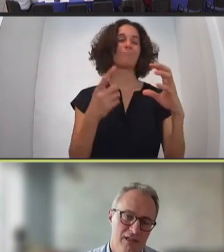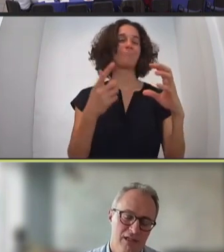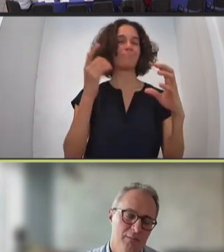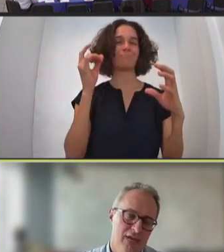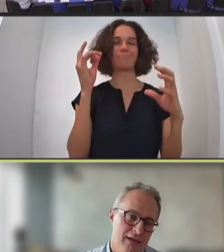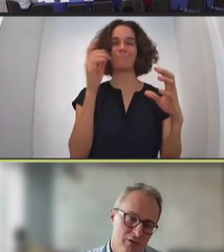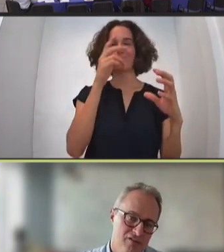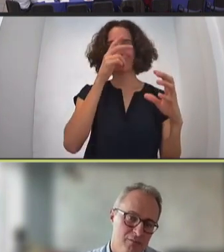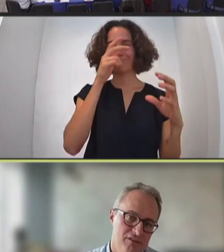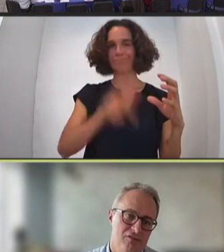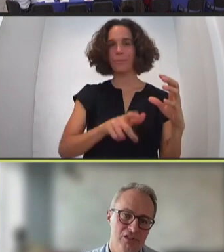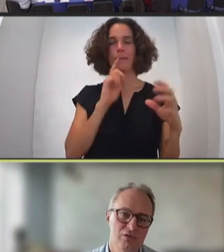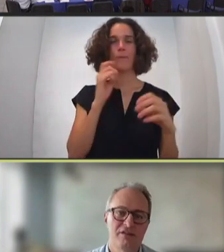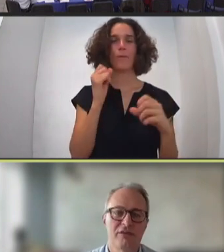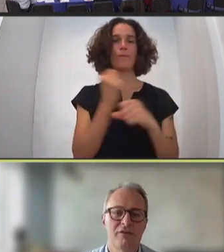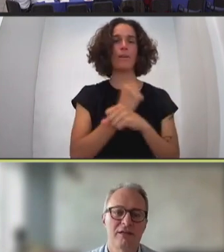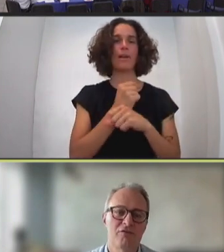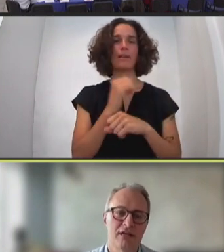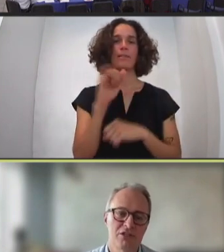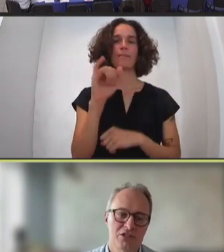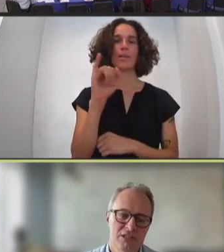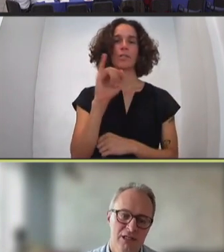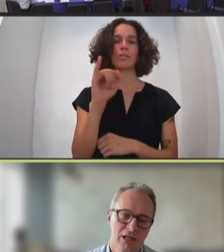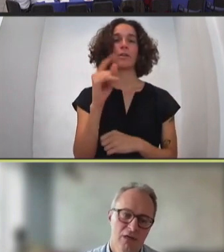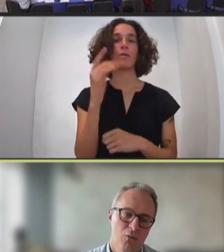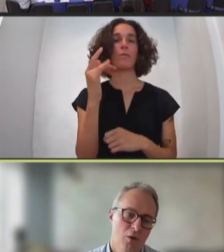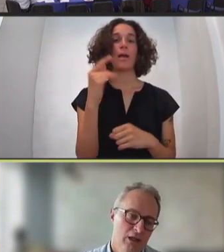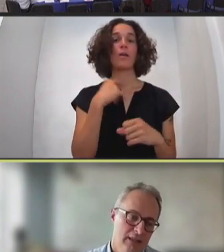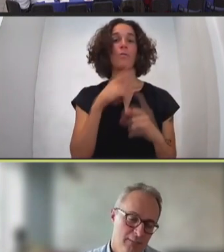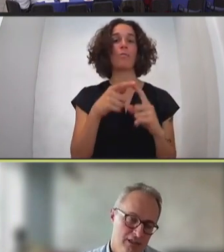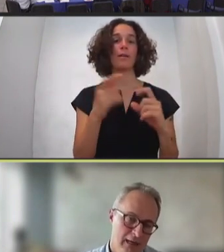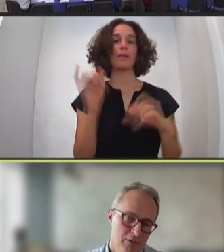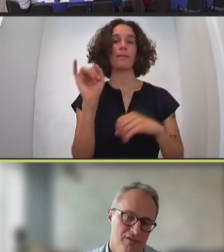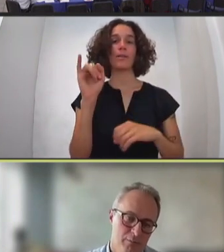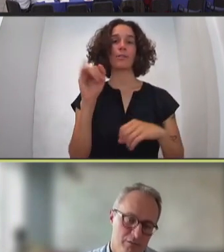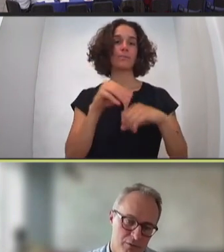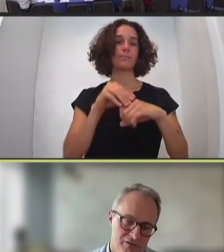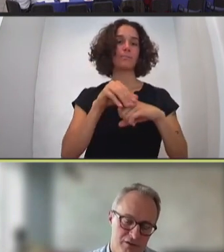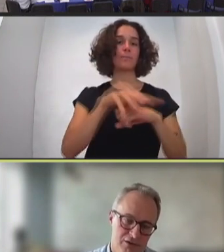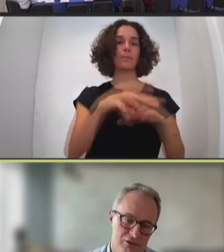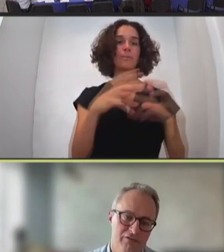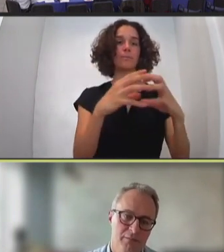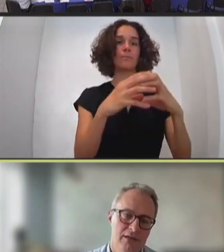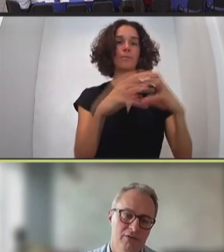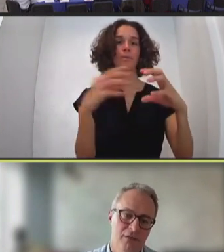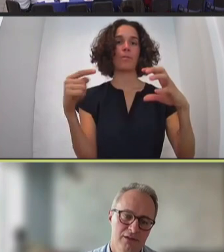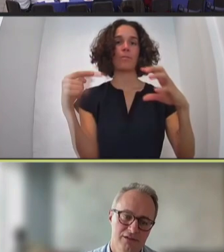their metabolism is reduced after infection. While the metabolism of monocyte drive macrophages